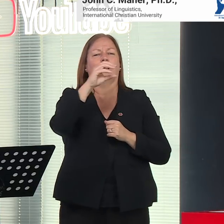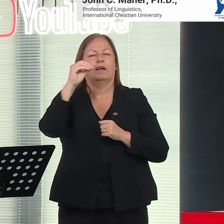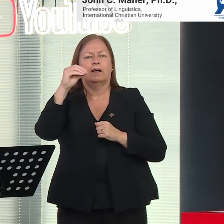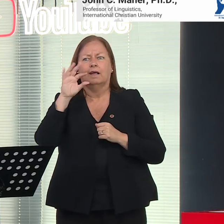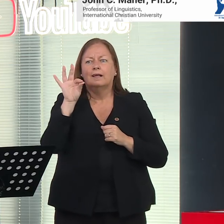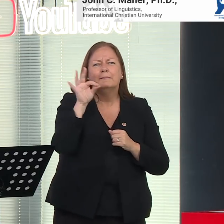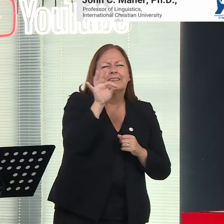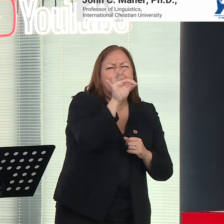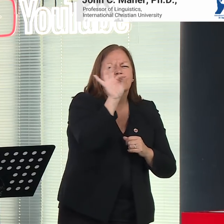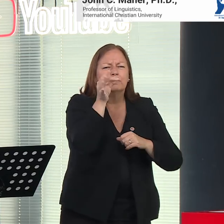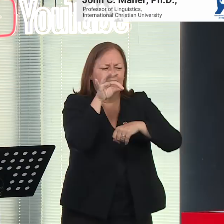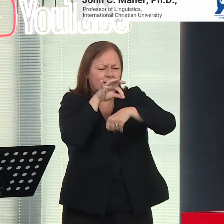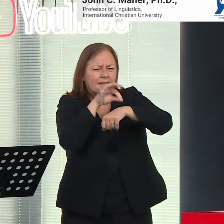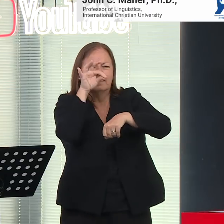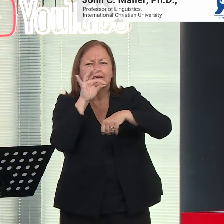They are not creative.